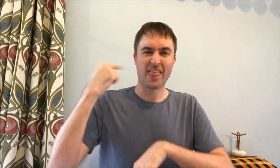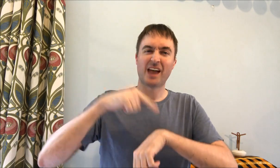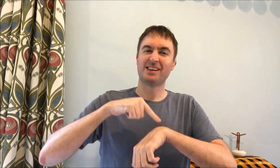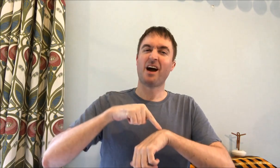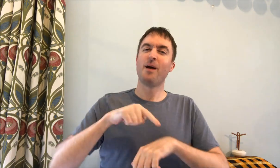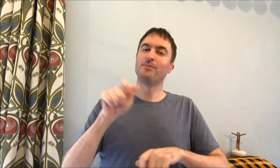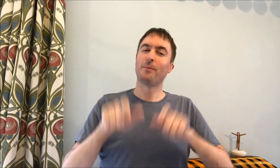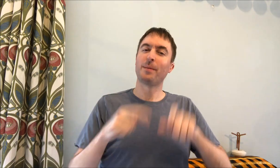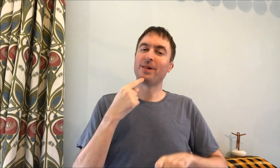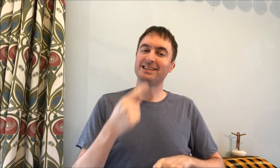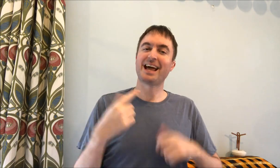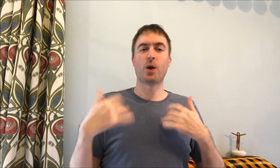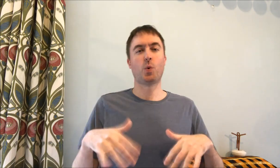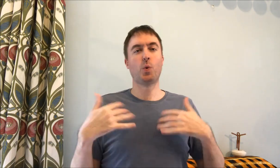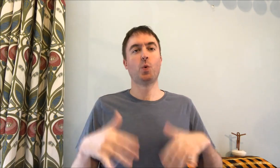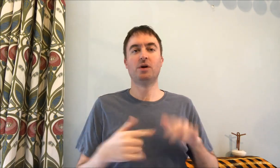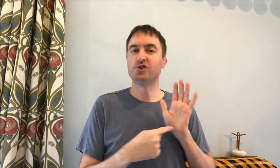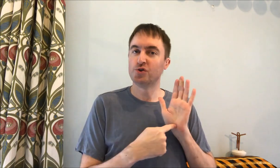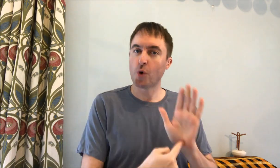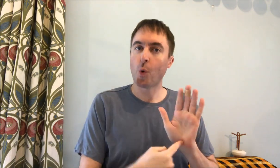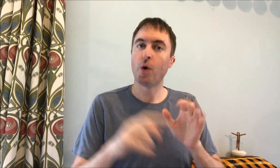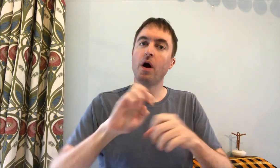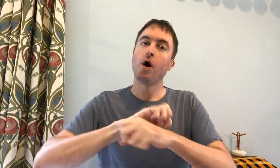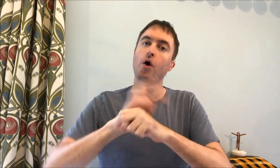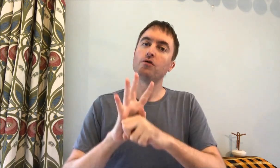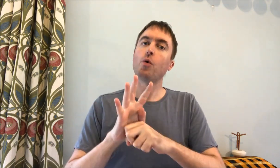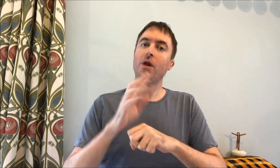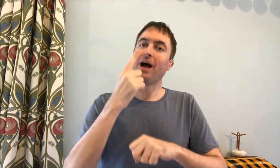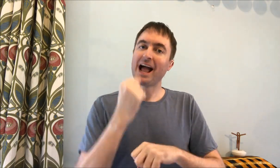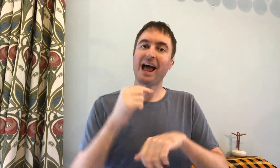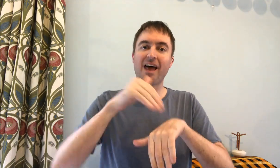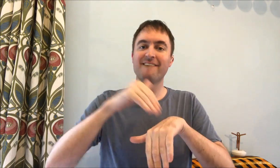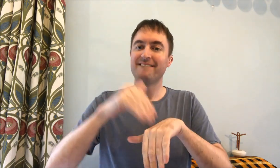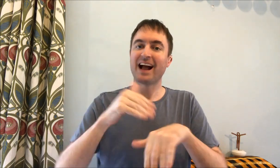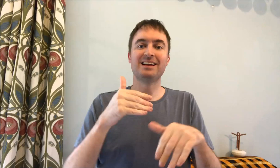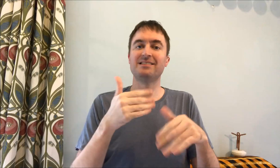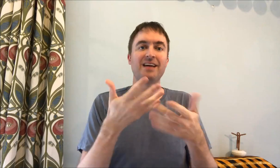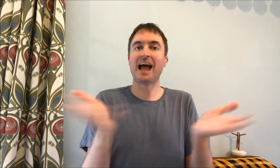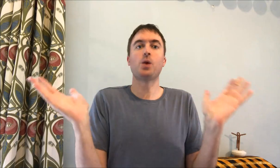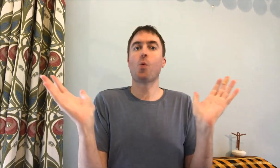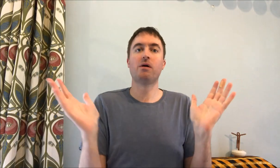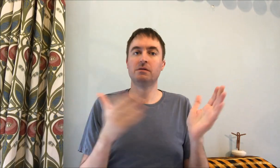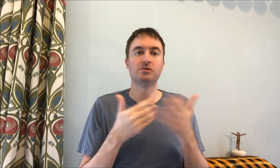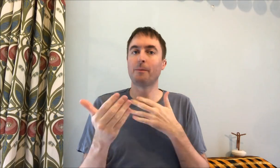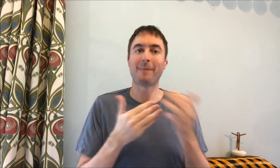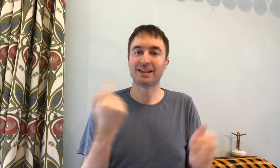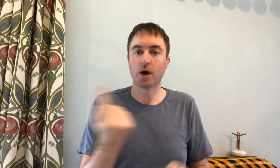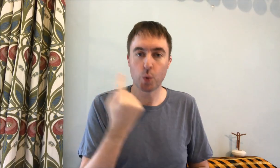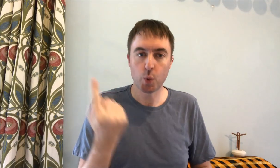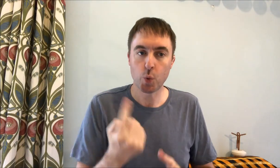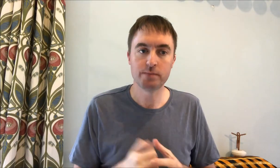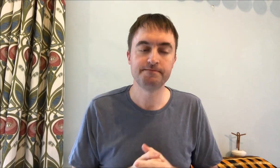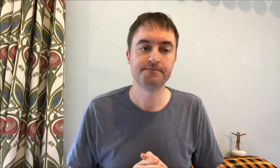At that time, people commented on how this shows that the coronavirus can affect anyone, no matter who they are.